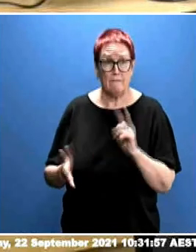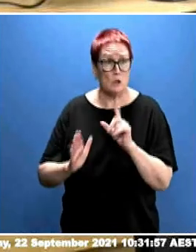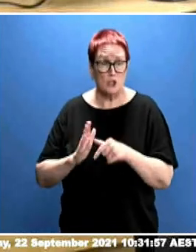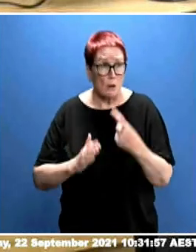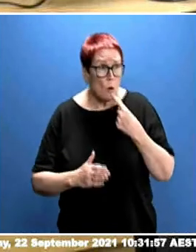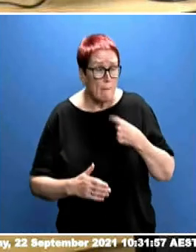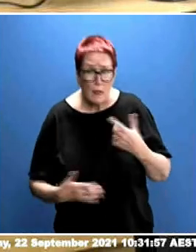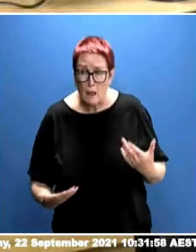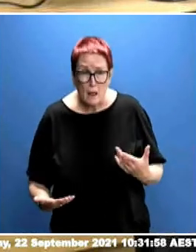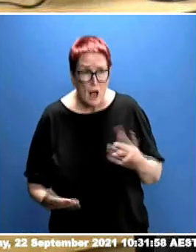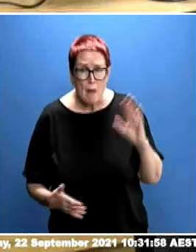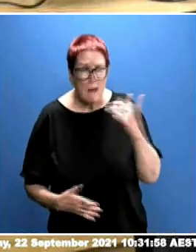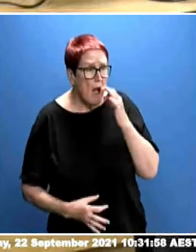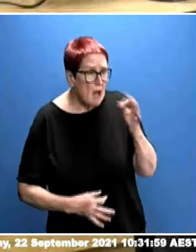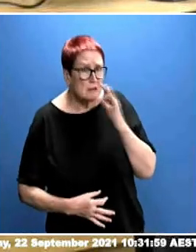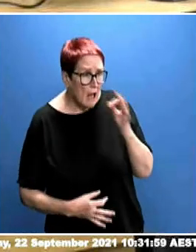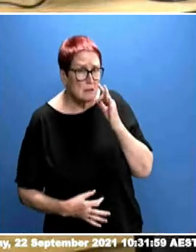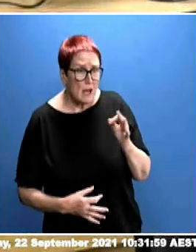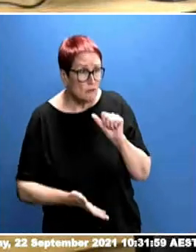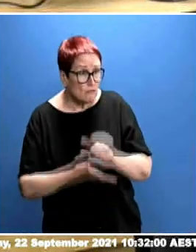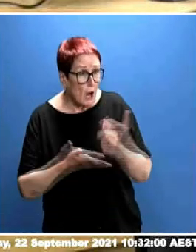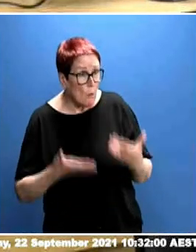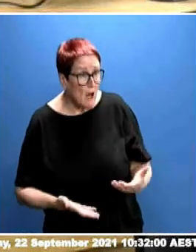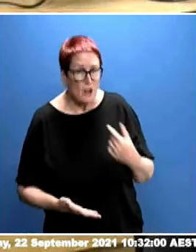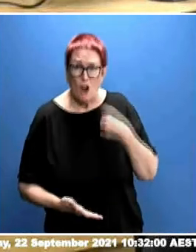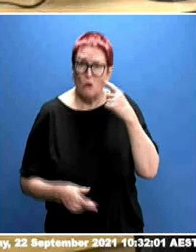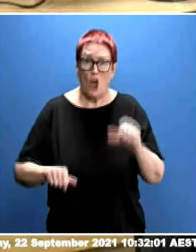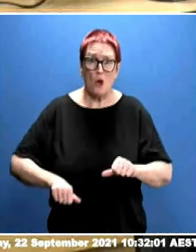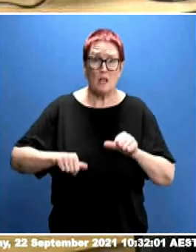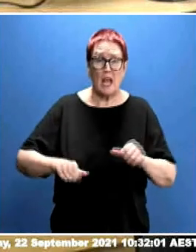I had asked before, because --- I always thought --- my other kids